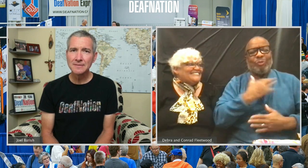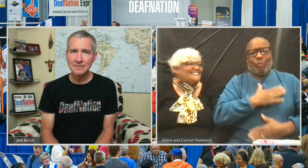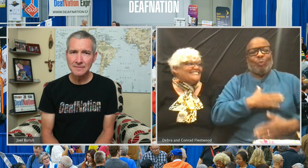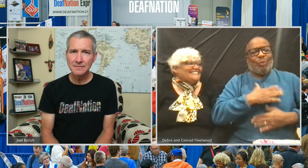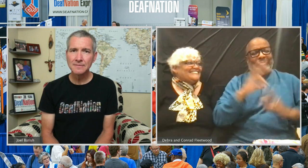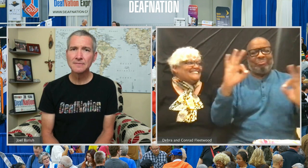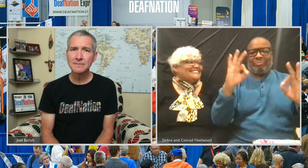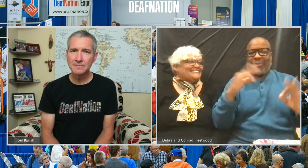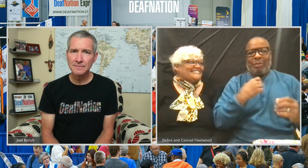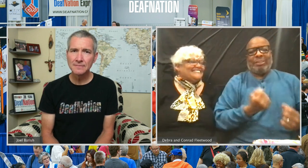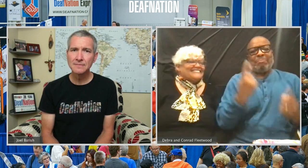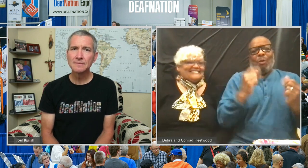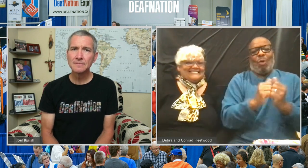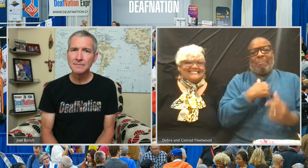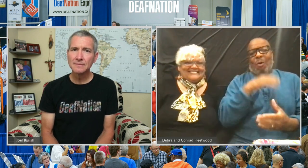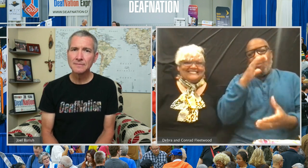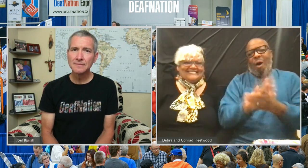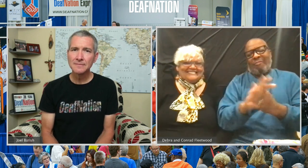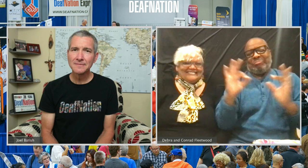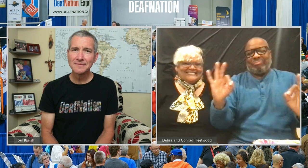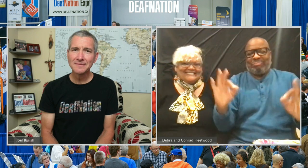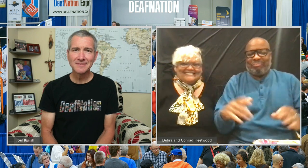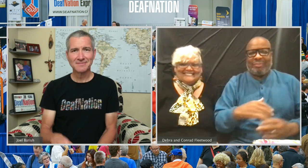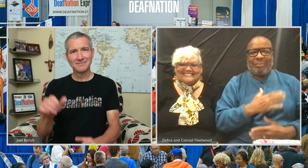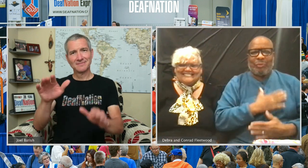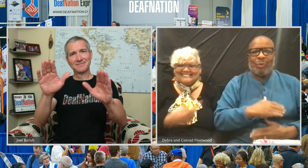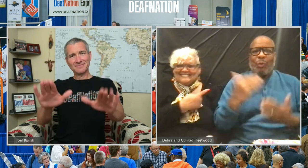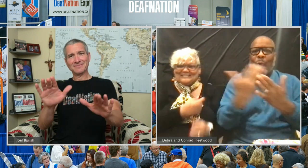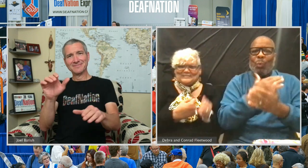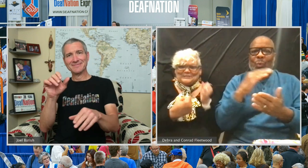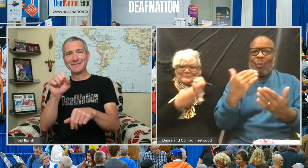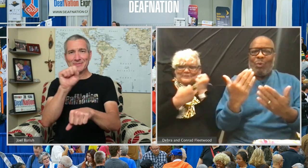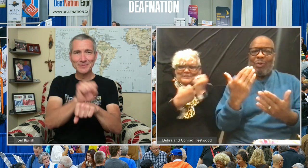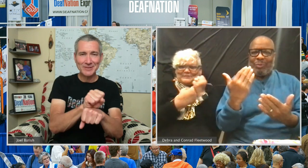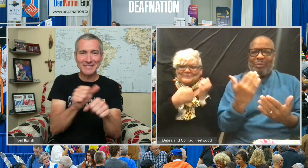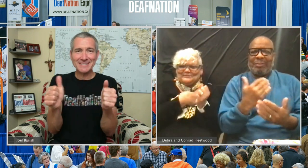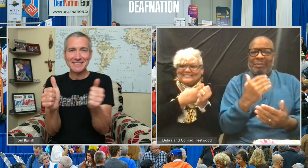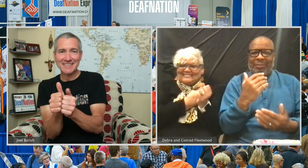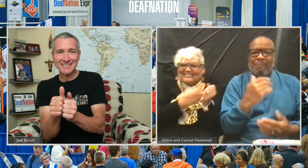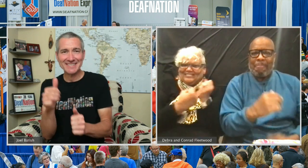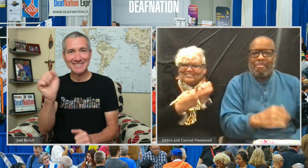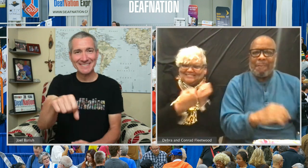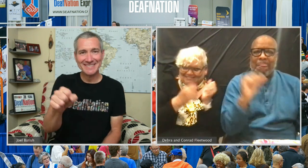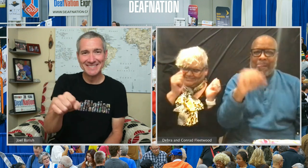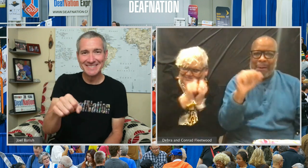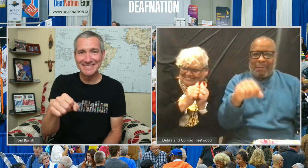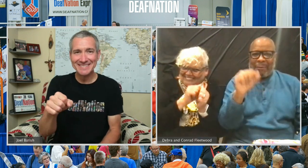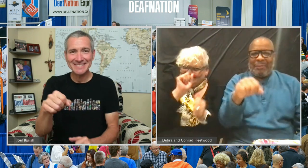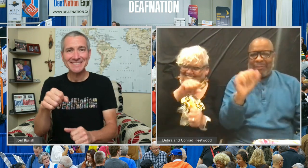I enjoy spending time with my wife. Enjoying new— That’s great, working and being together. He supports me, and we’re together.